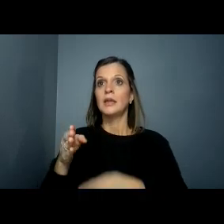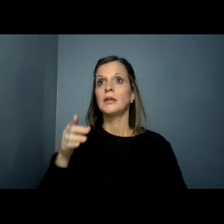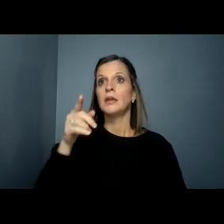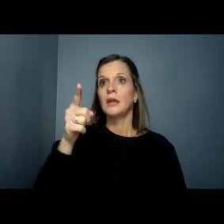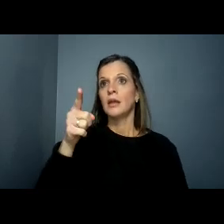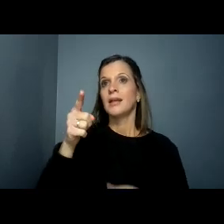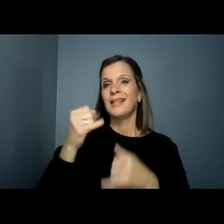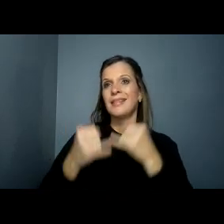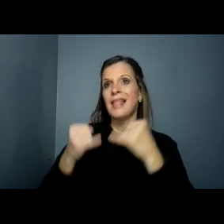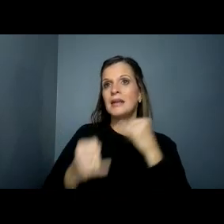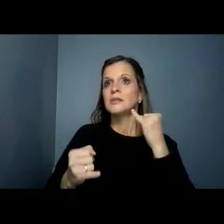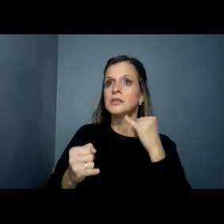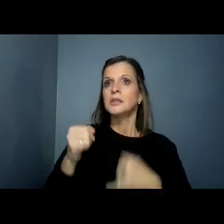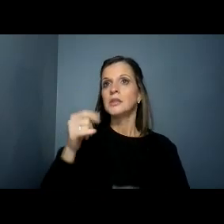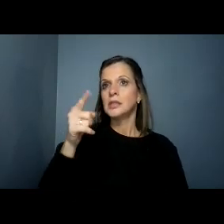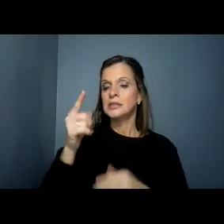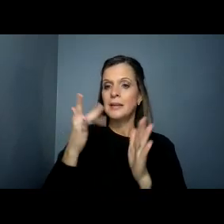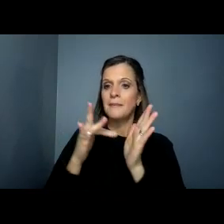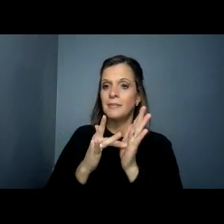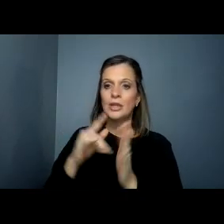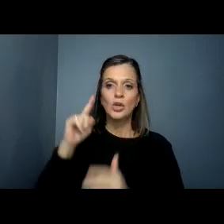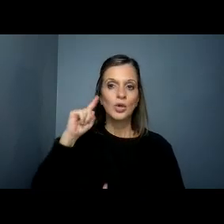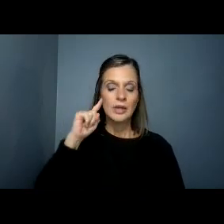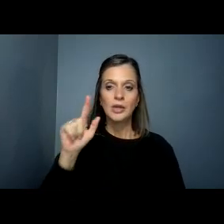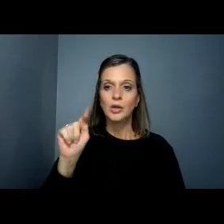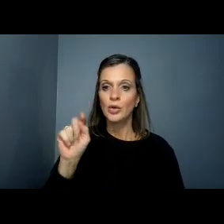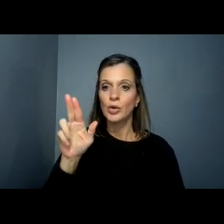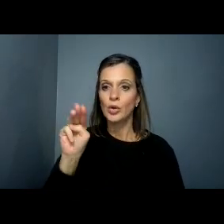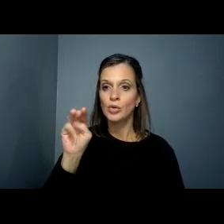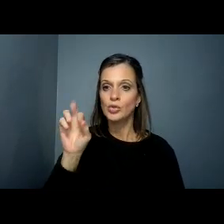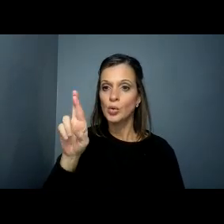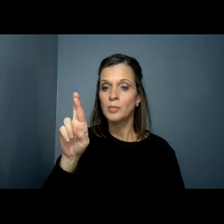but occasionally when I'm at the hospital, I sometimes see it.